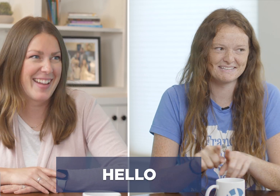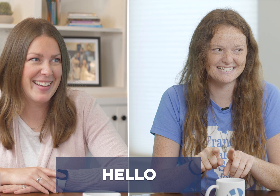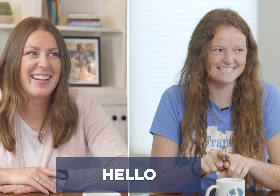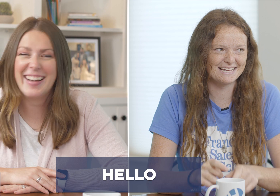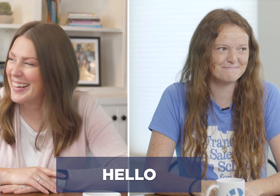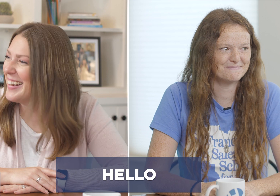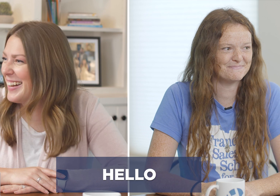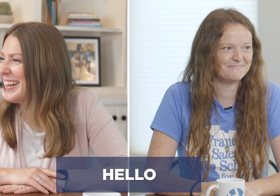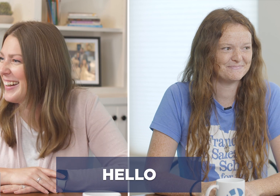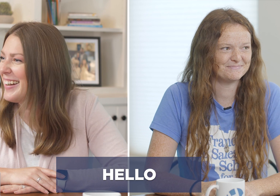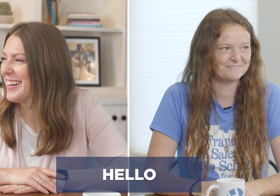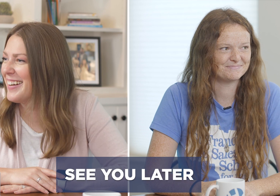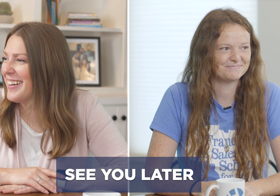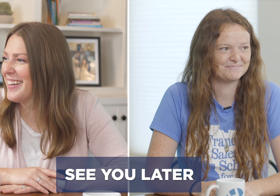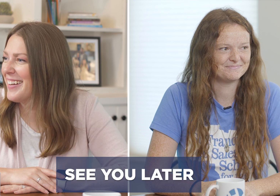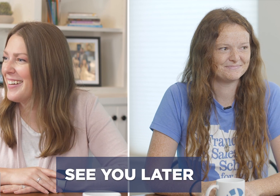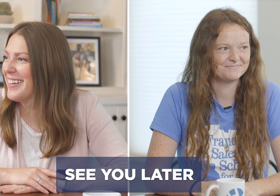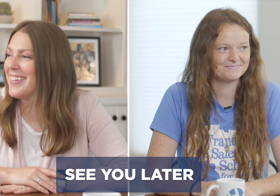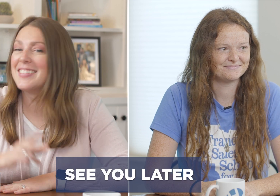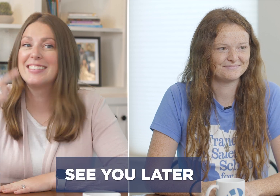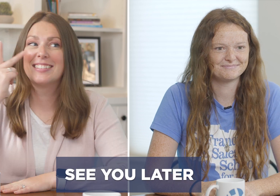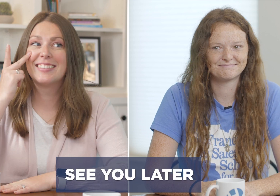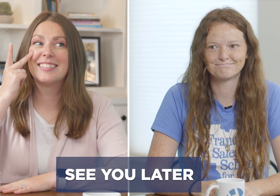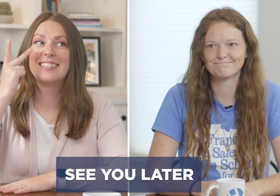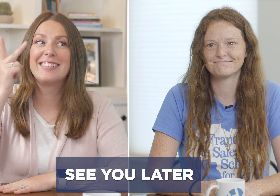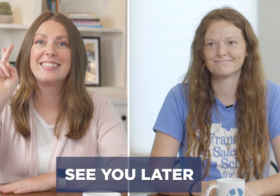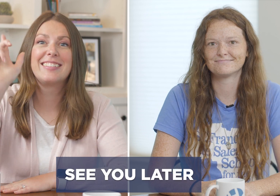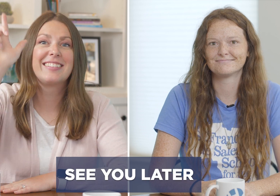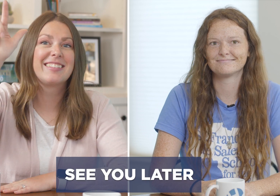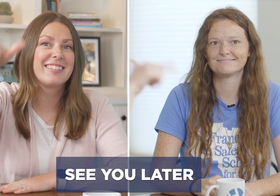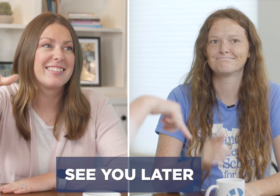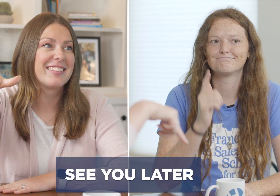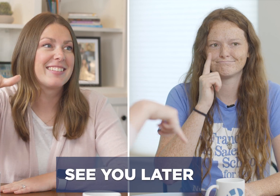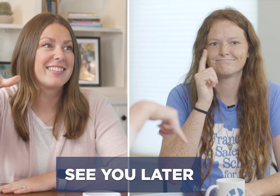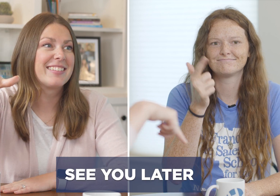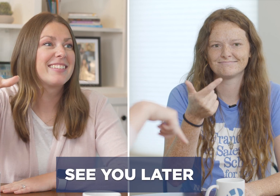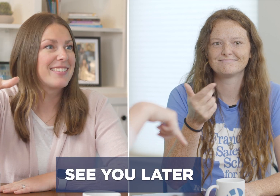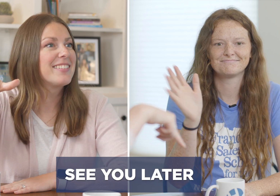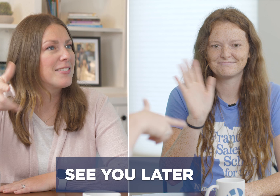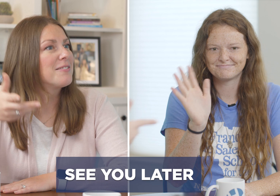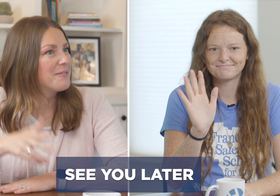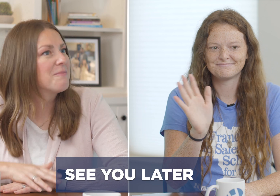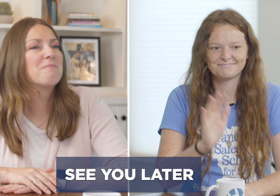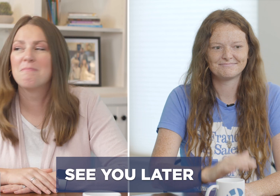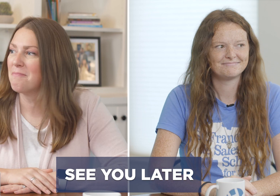It’s the same See you later. Or goodbye.